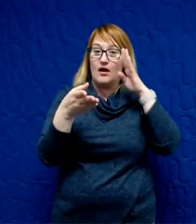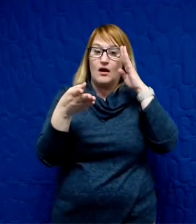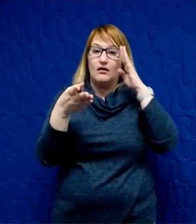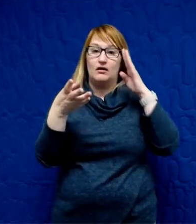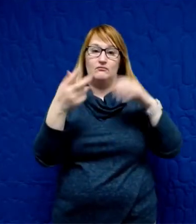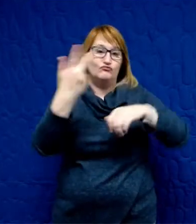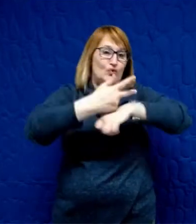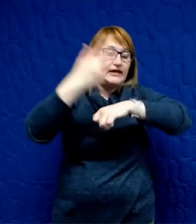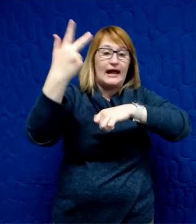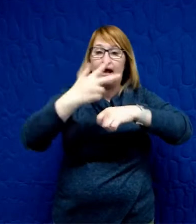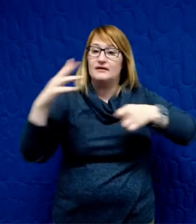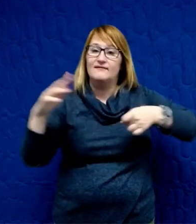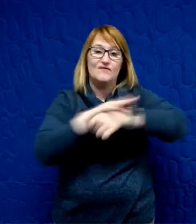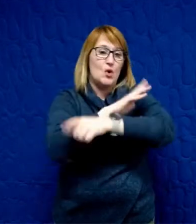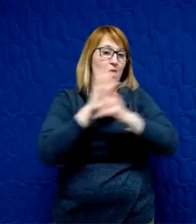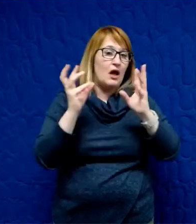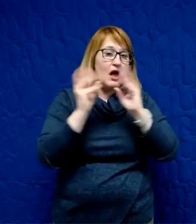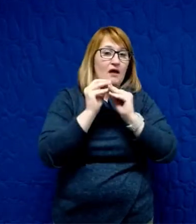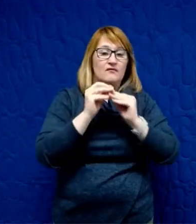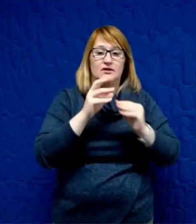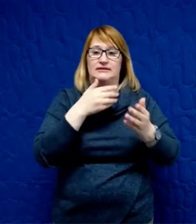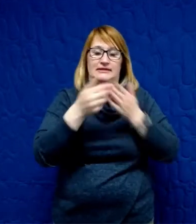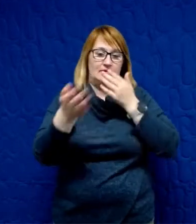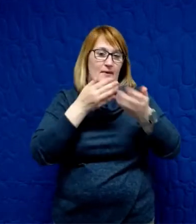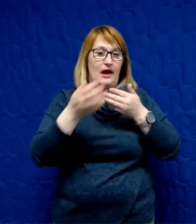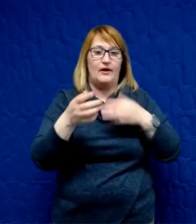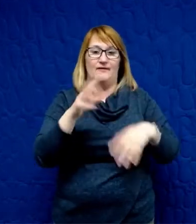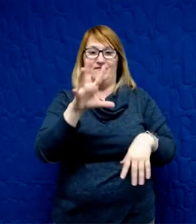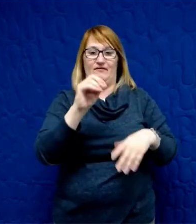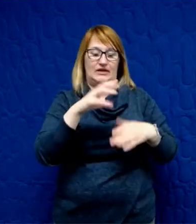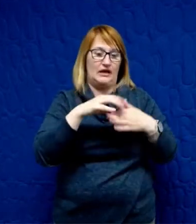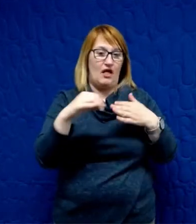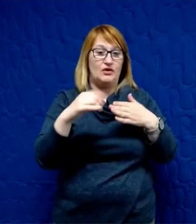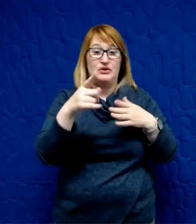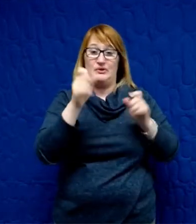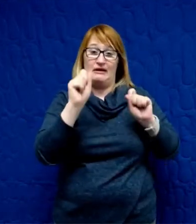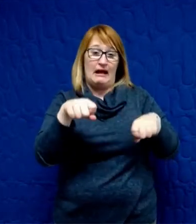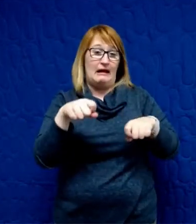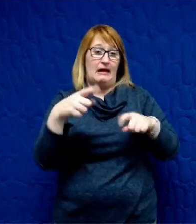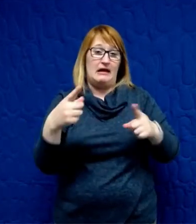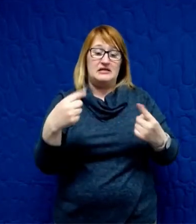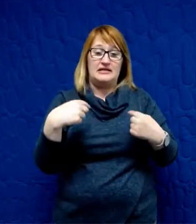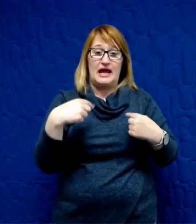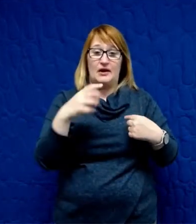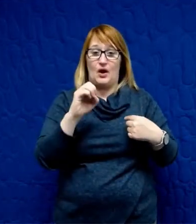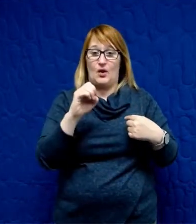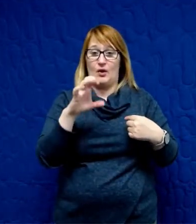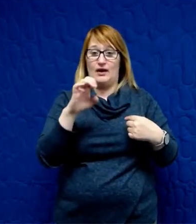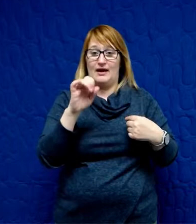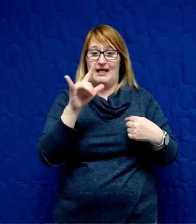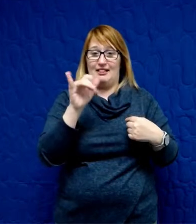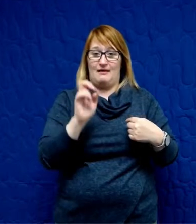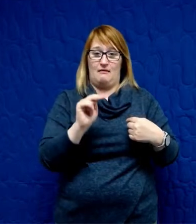the entire conference. So the great news is you get to attend OCALICON for the